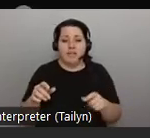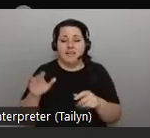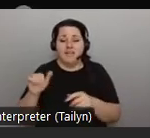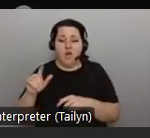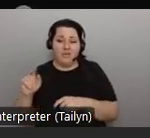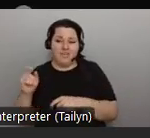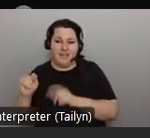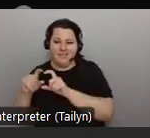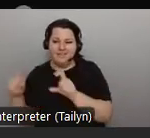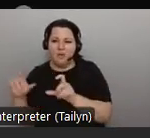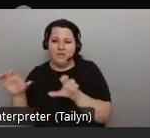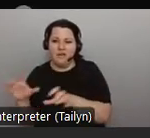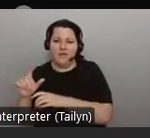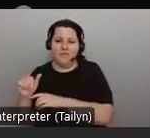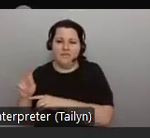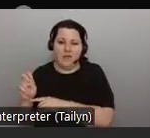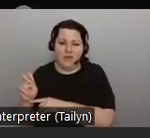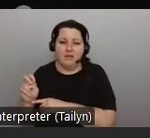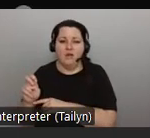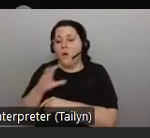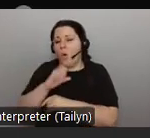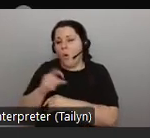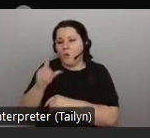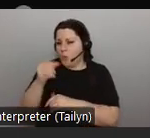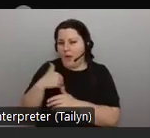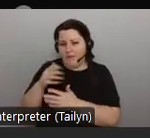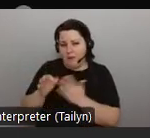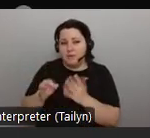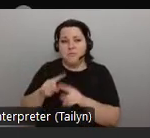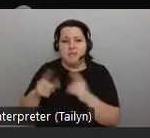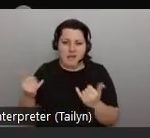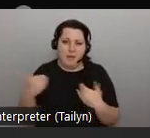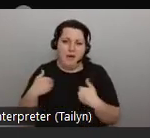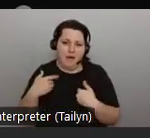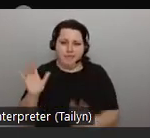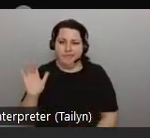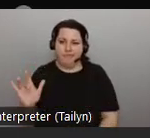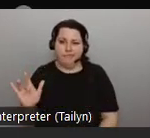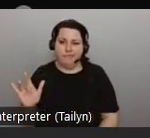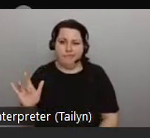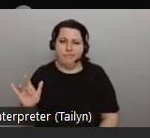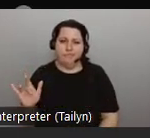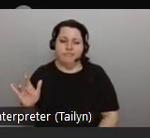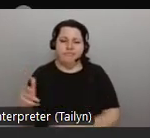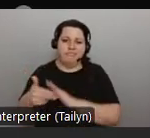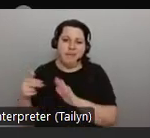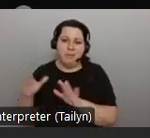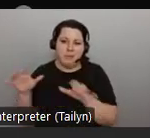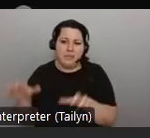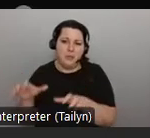organization… Have decorative line in the alt text because older versions of Word don't have this option